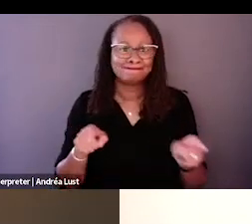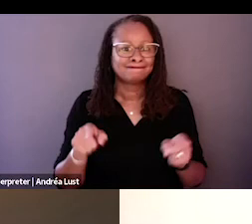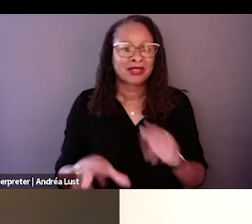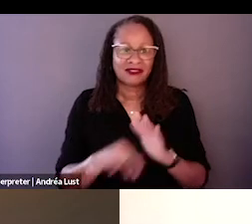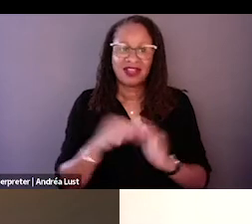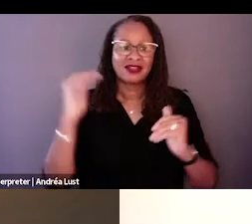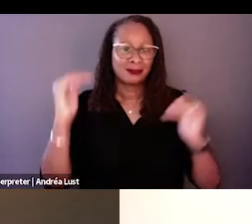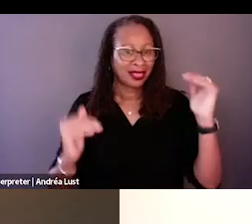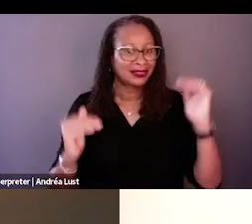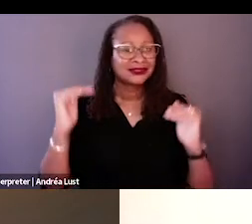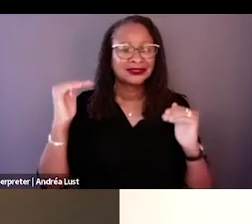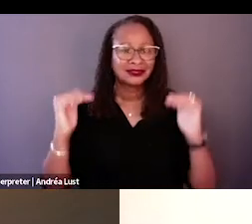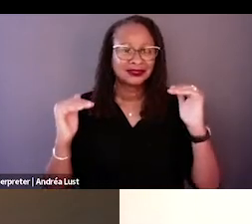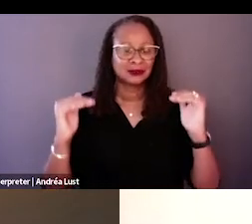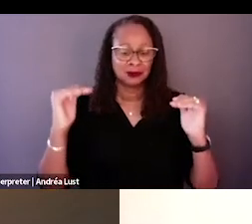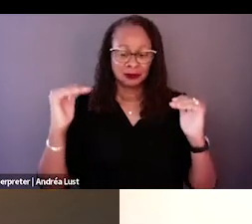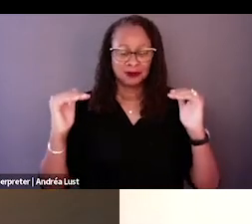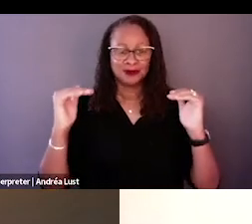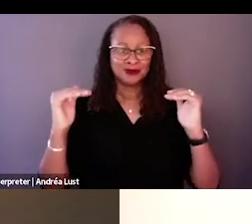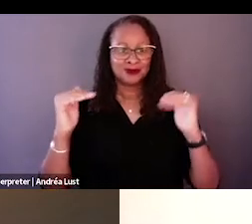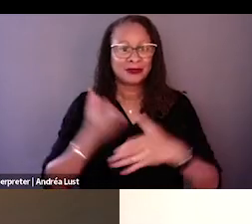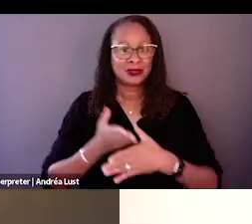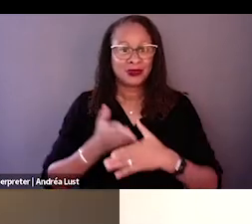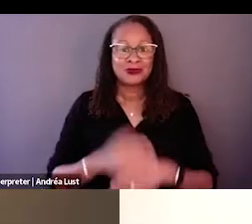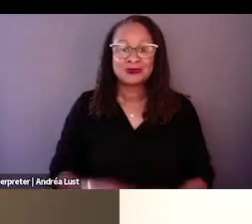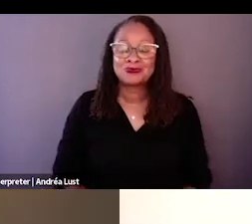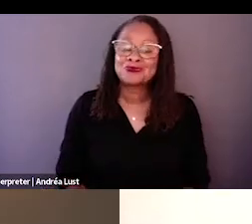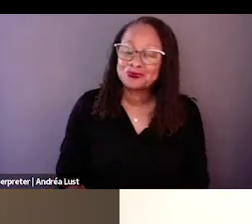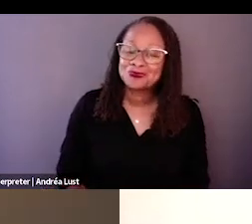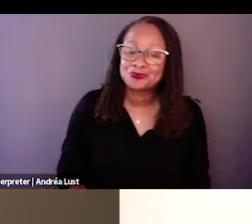Ella: Were you funding it from your own money?